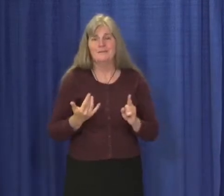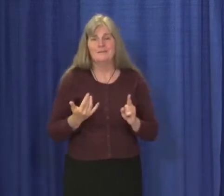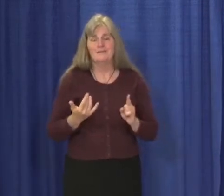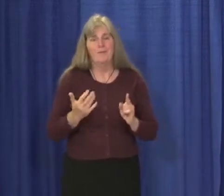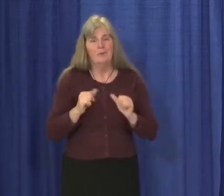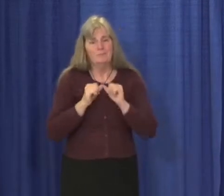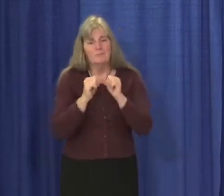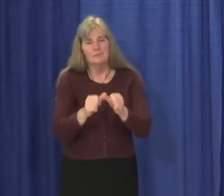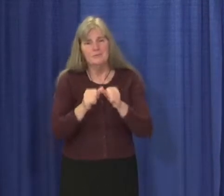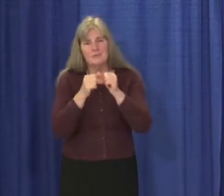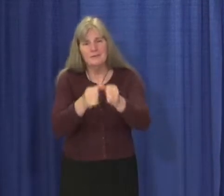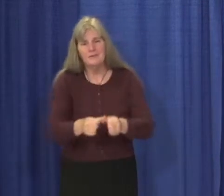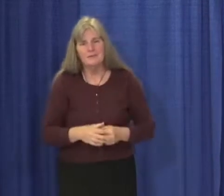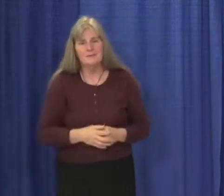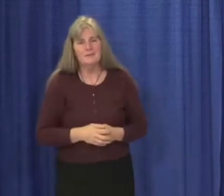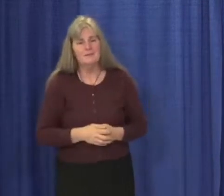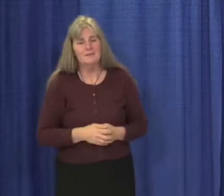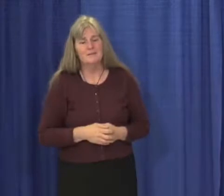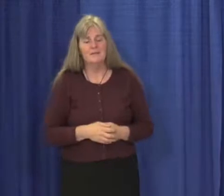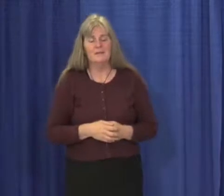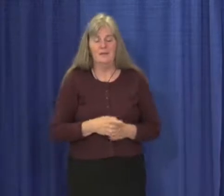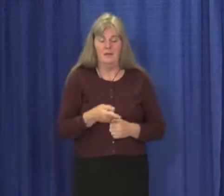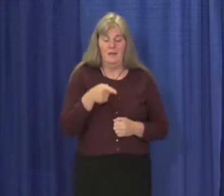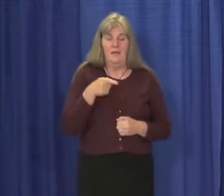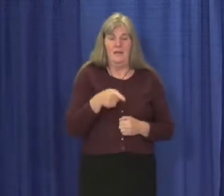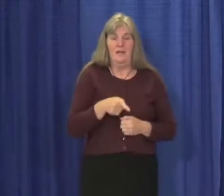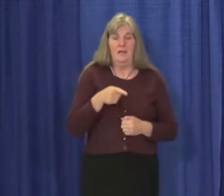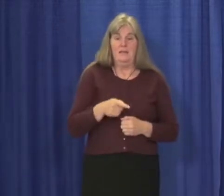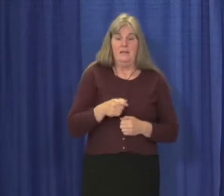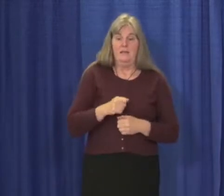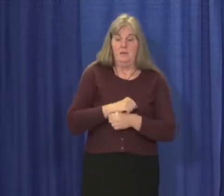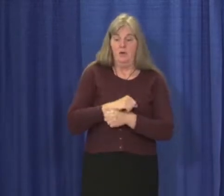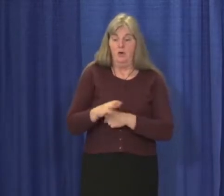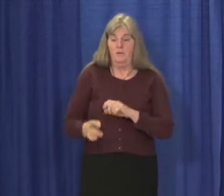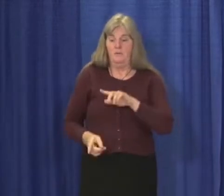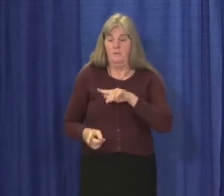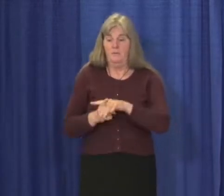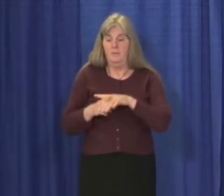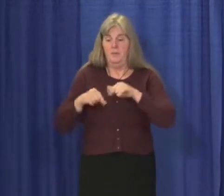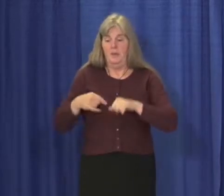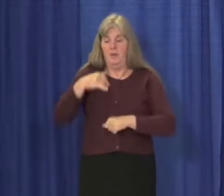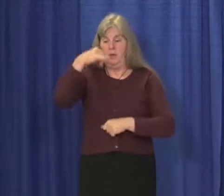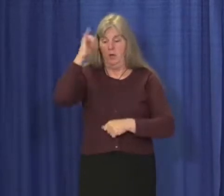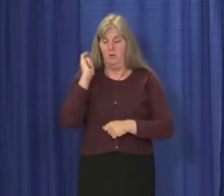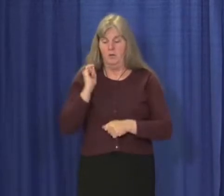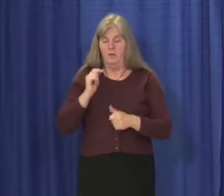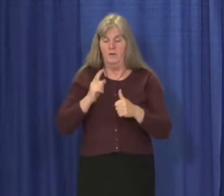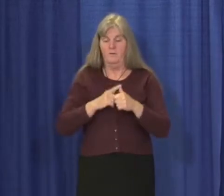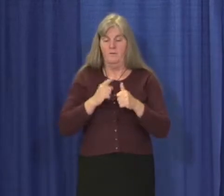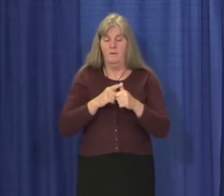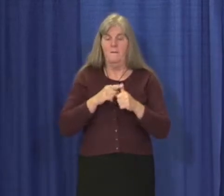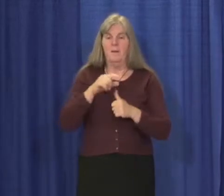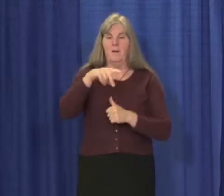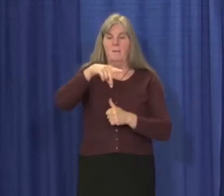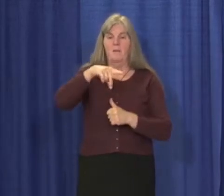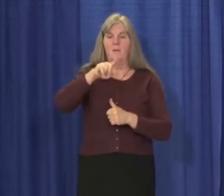This outbreak is fuelled -- this particular outbreak was fuelled by the Gamma are P1 variant with